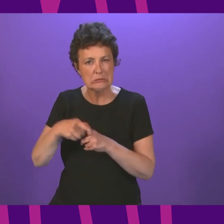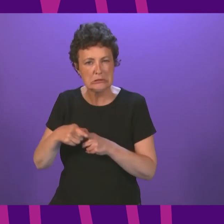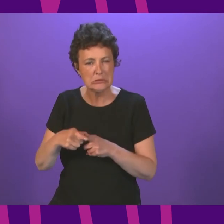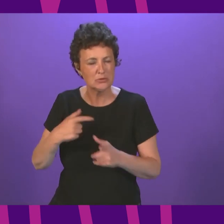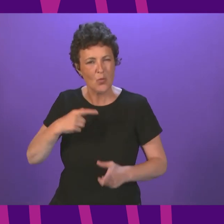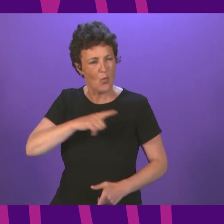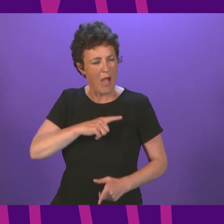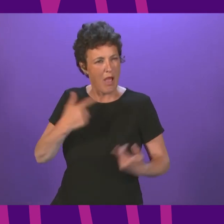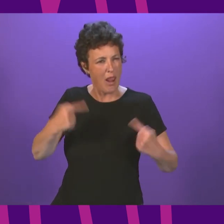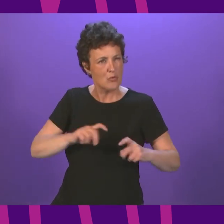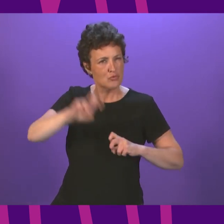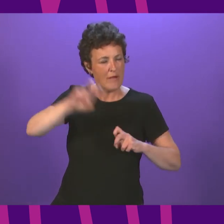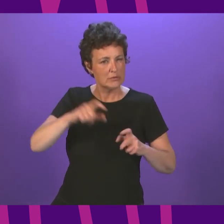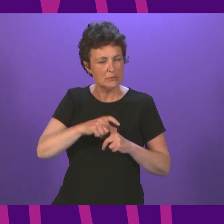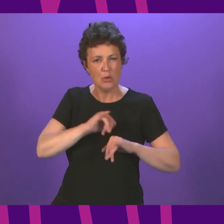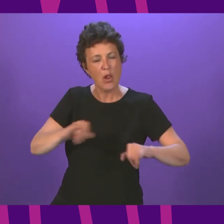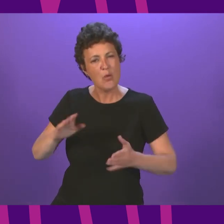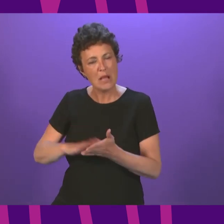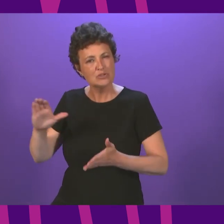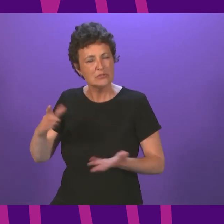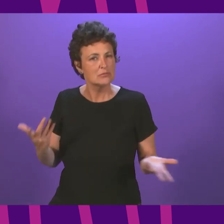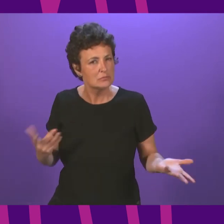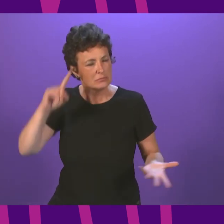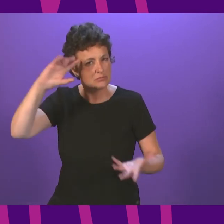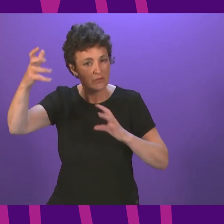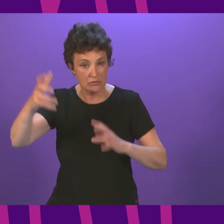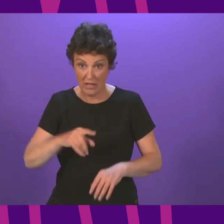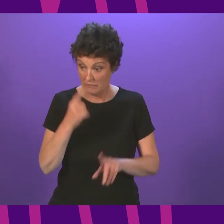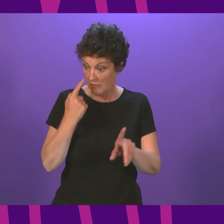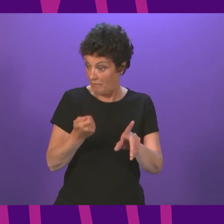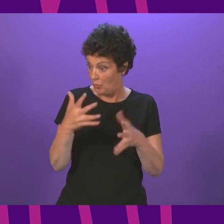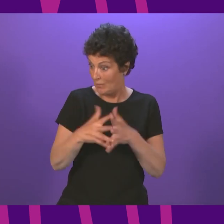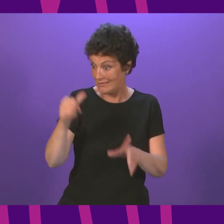the vaccination programme. I understand that case numbers are going up but, unsurprisingly,